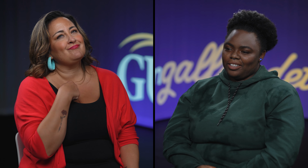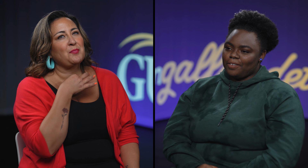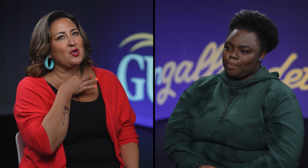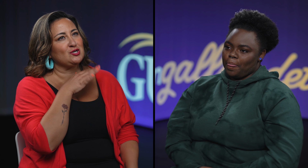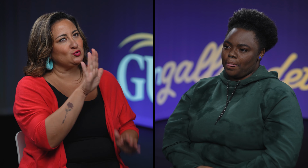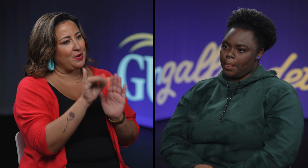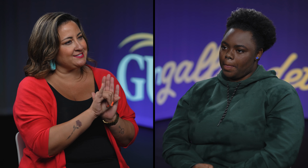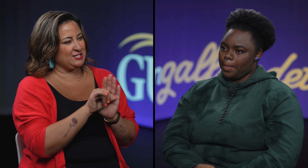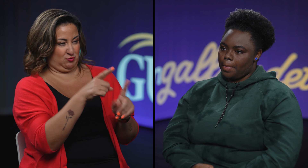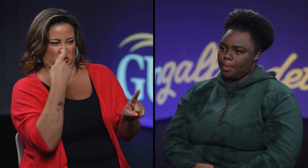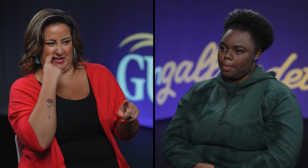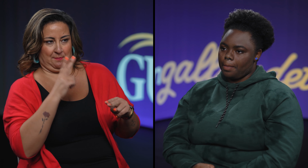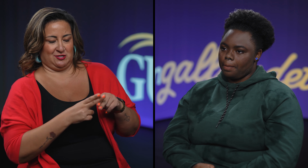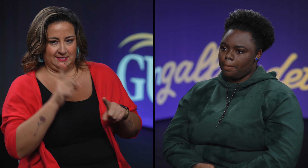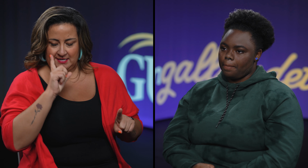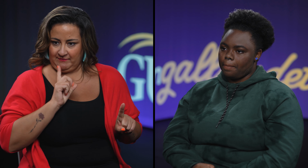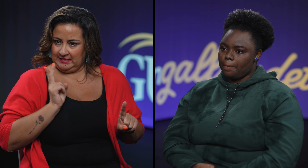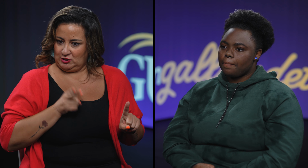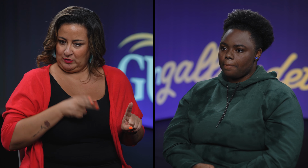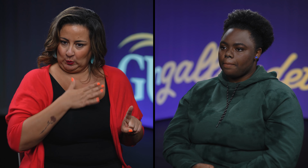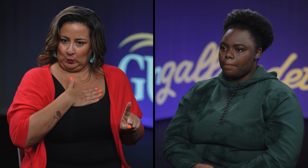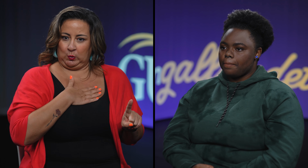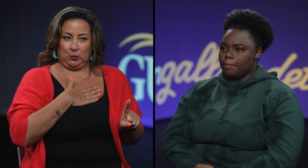I’m curious about your identity. You mentioned that deaf history is close to your heart.